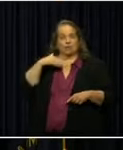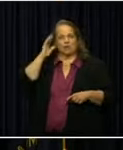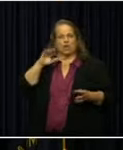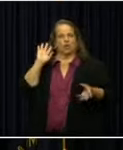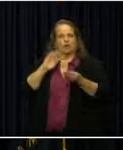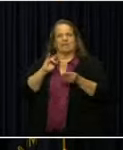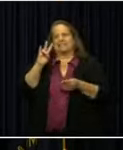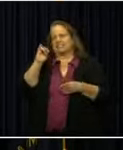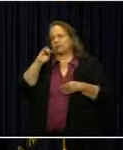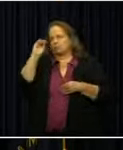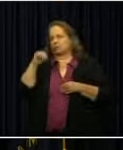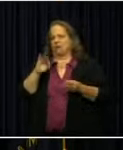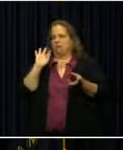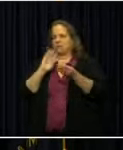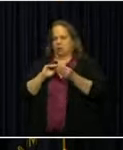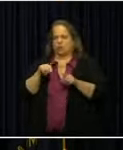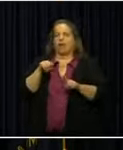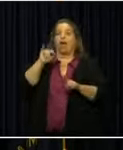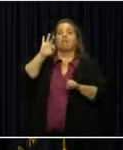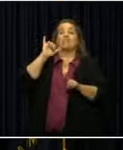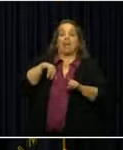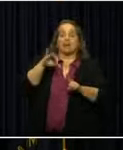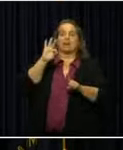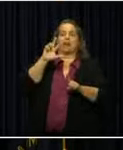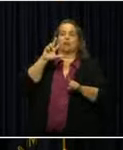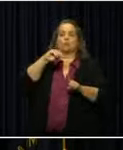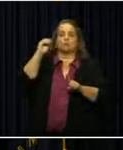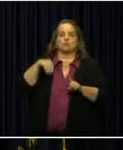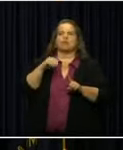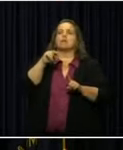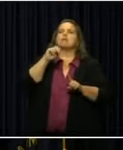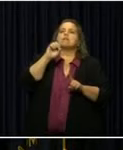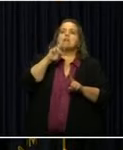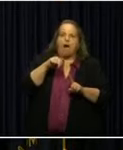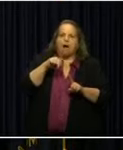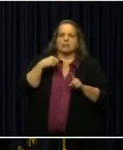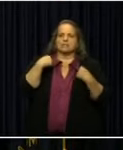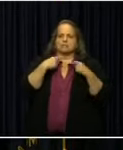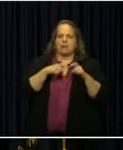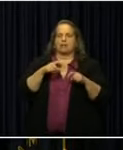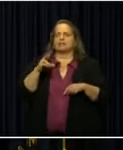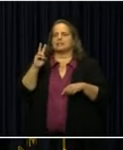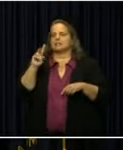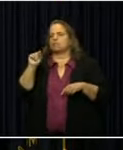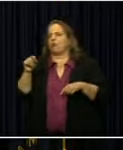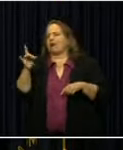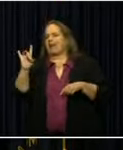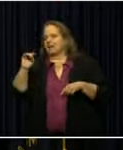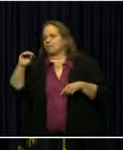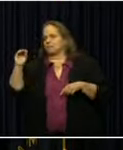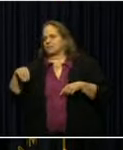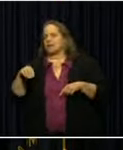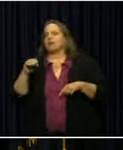THAT IS POSITIVE NEWS. GREEN RIVER AND MORE BROADLY OUR